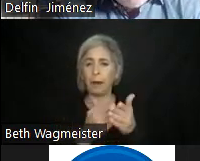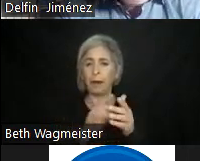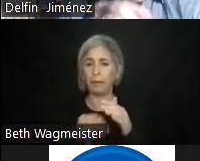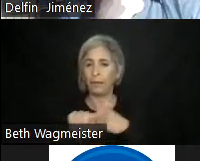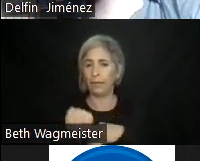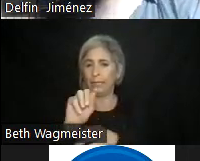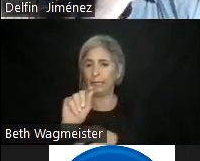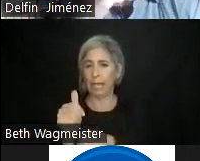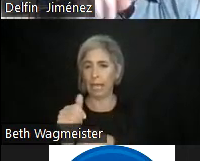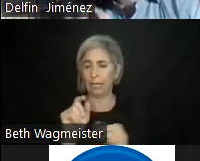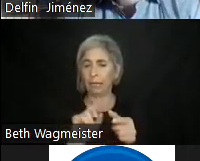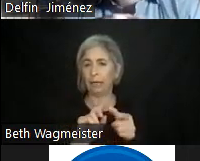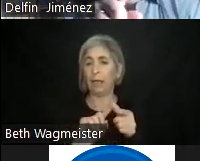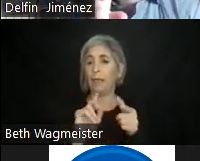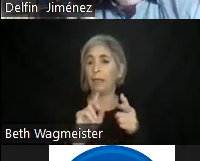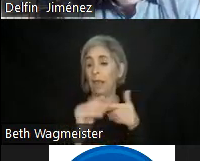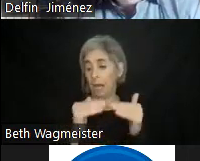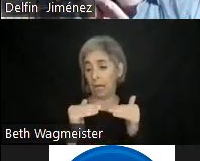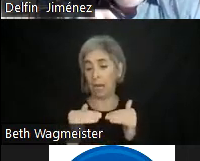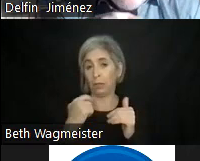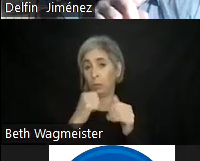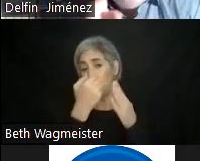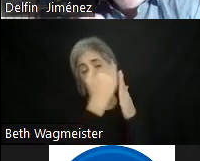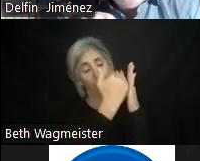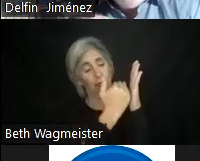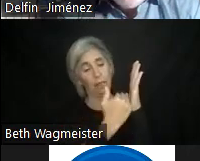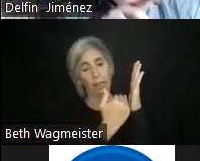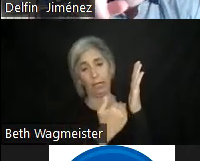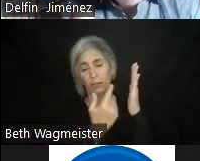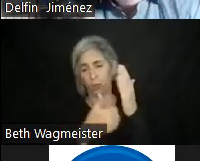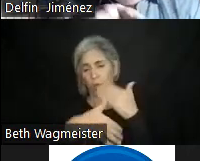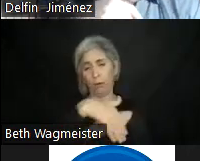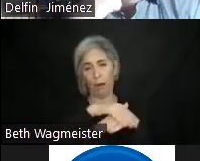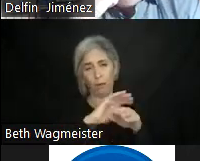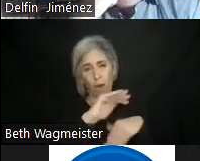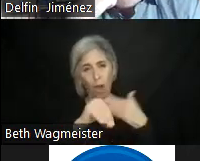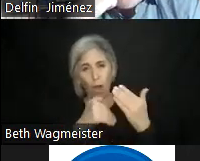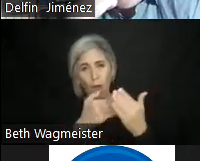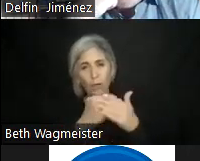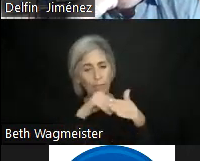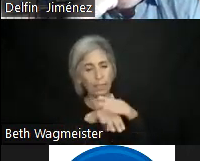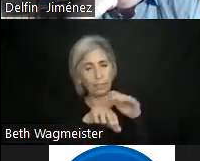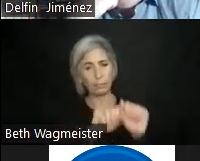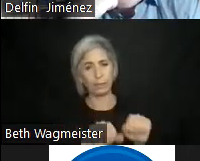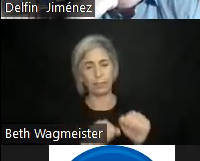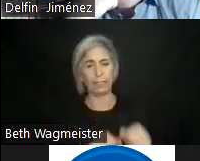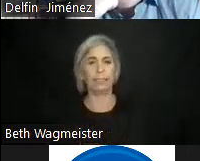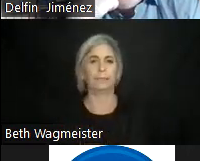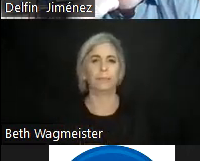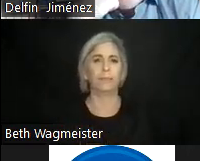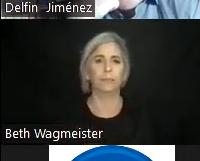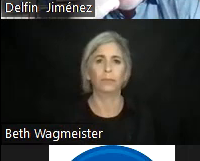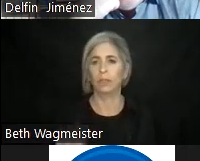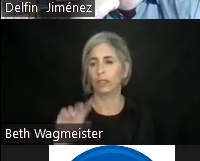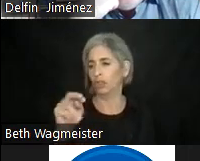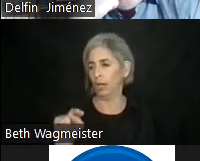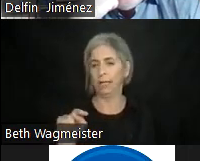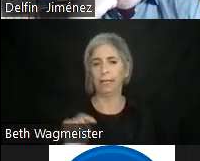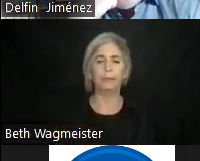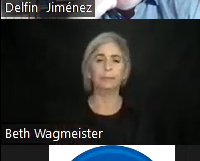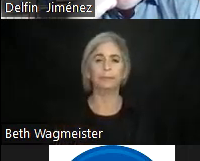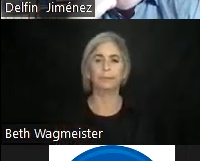And then with this list, we cover all the accessibility chain. How to use it?